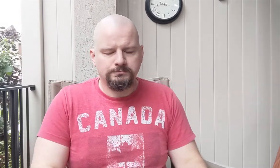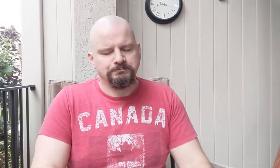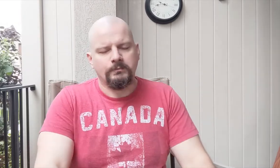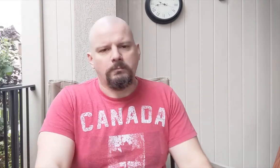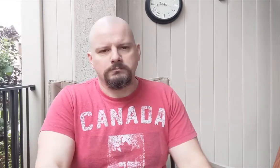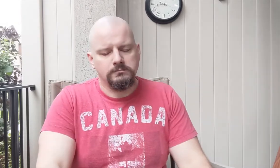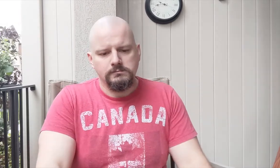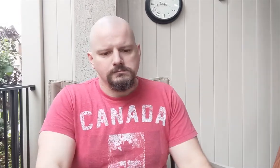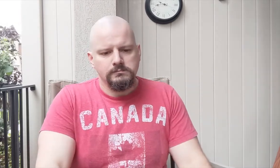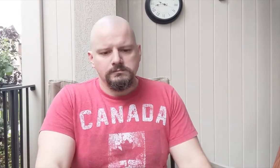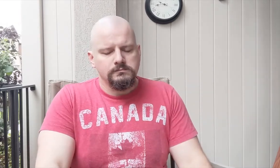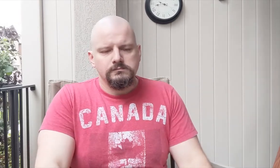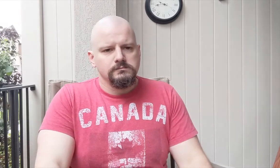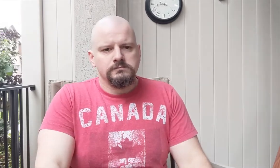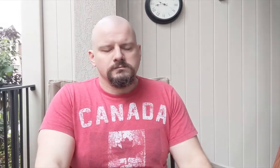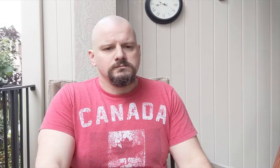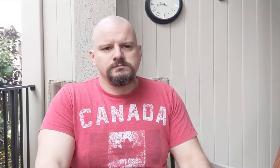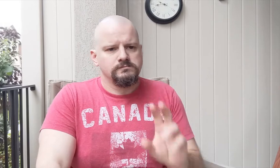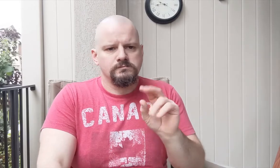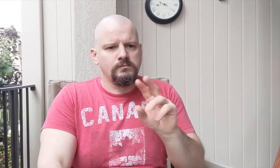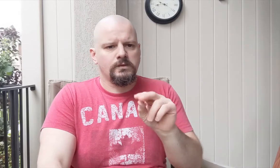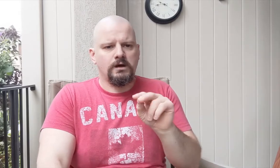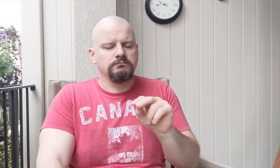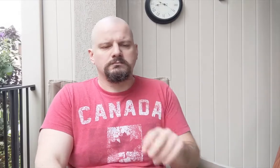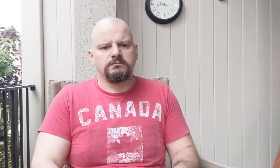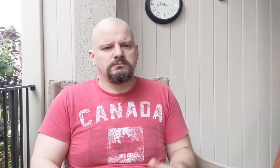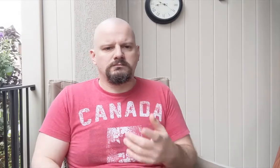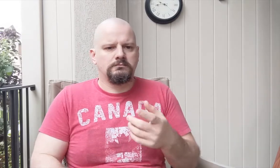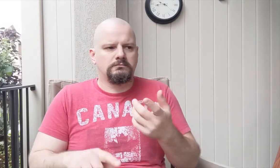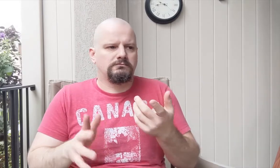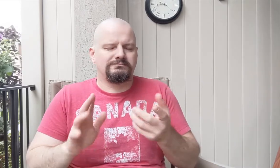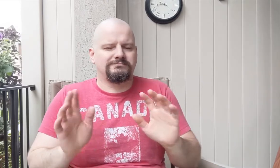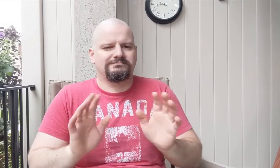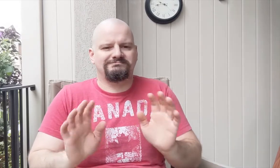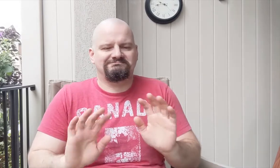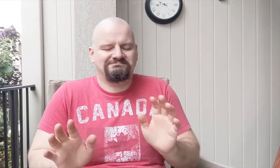No...